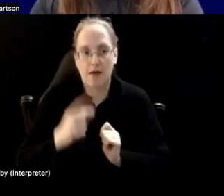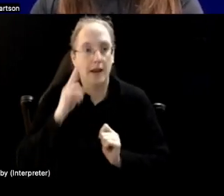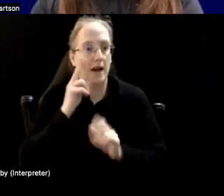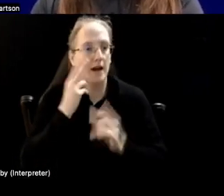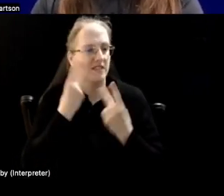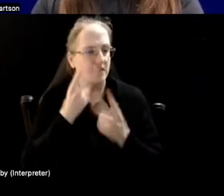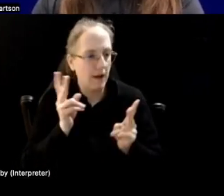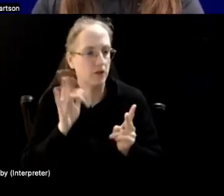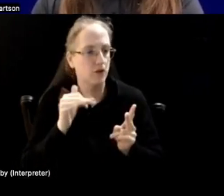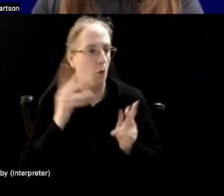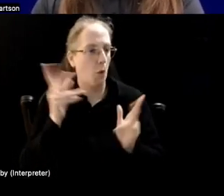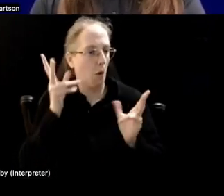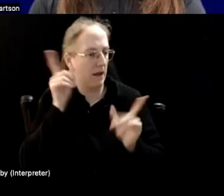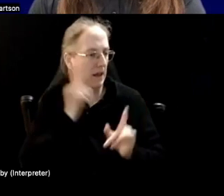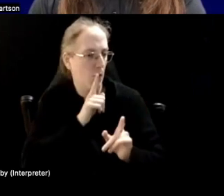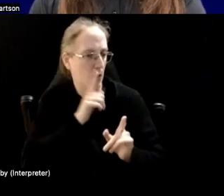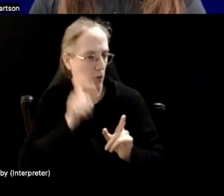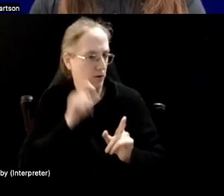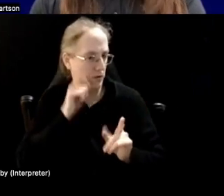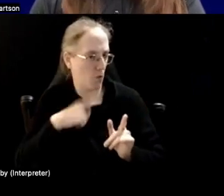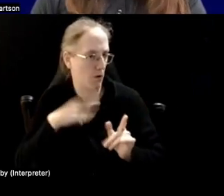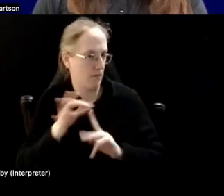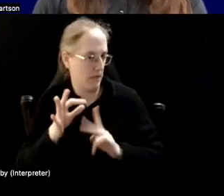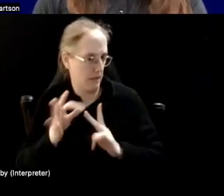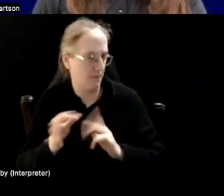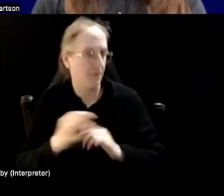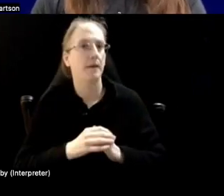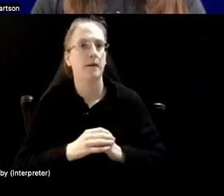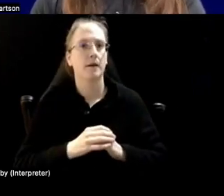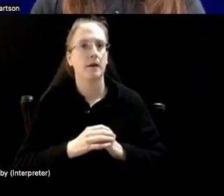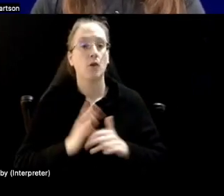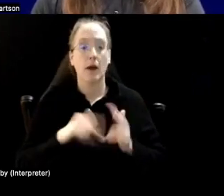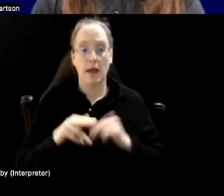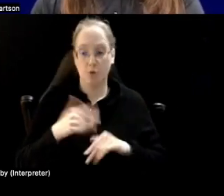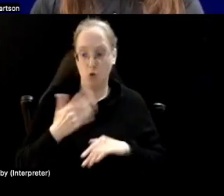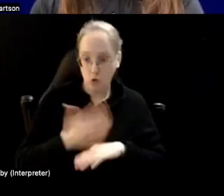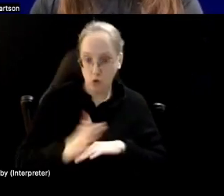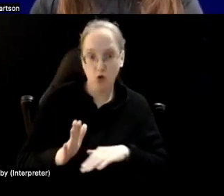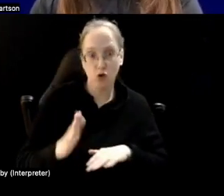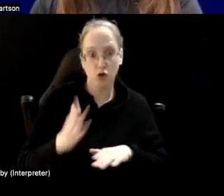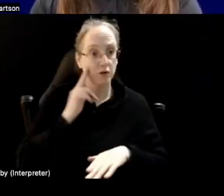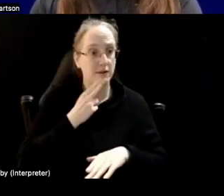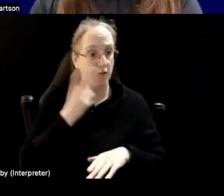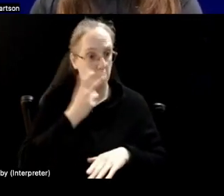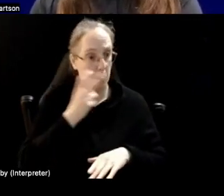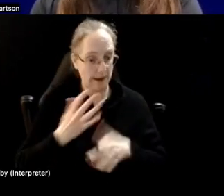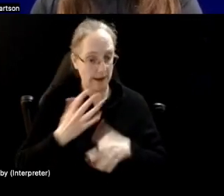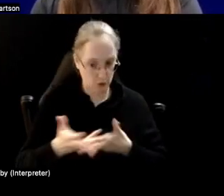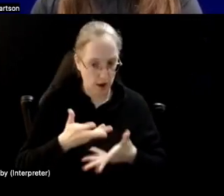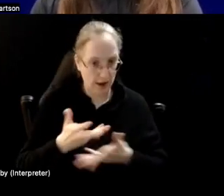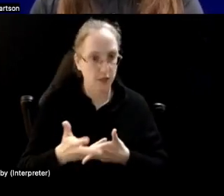interactions, that is something that sighted and hearing people often have to get used to,